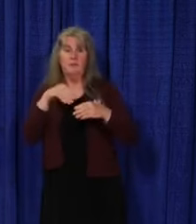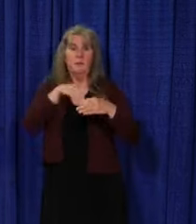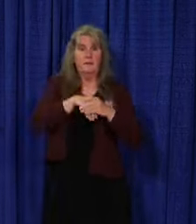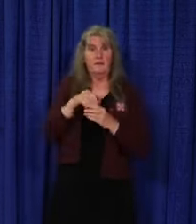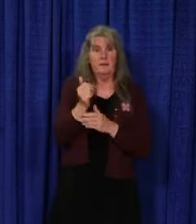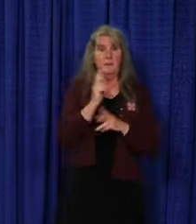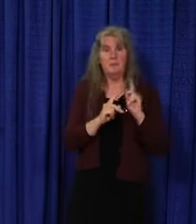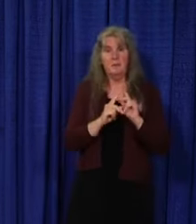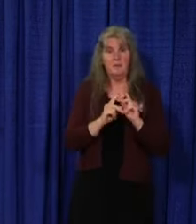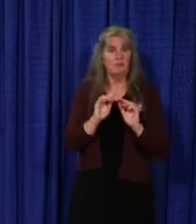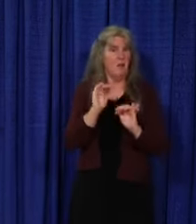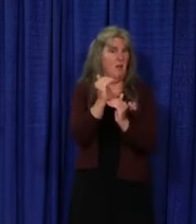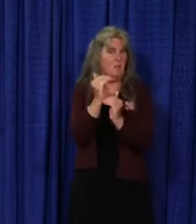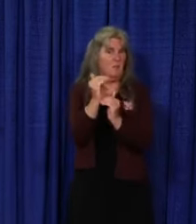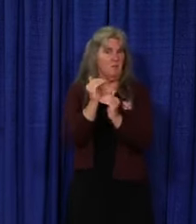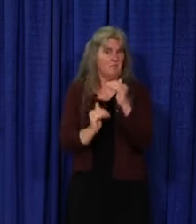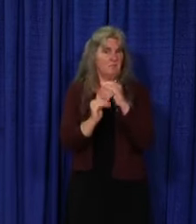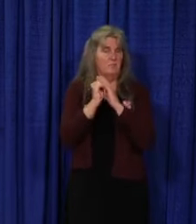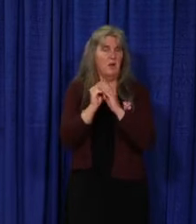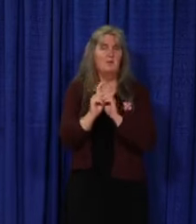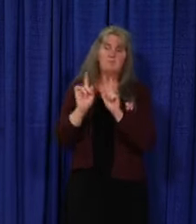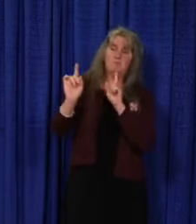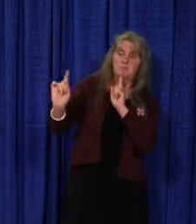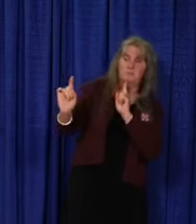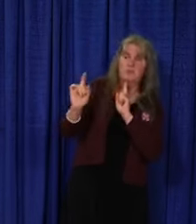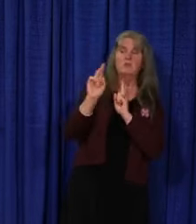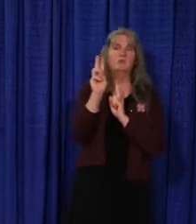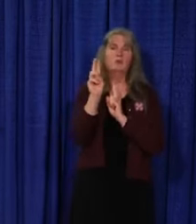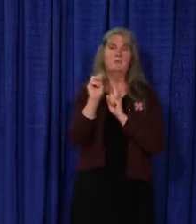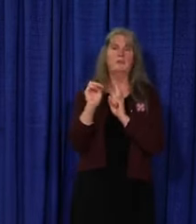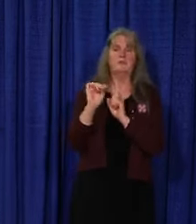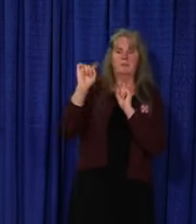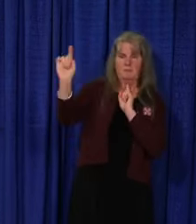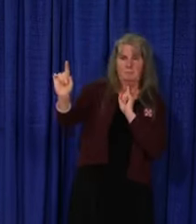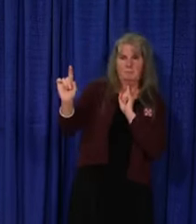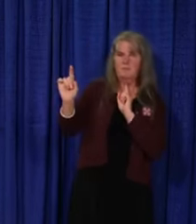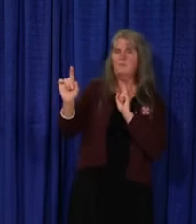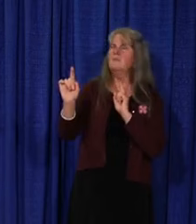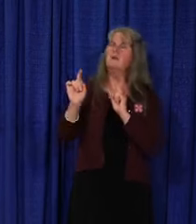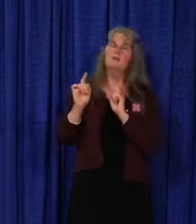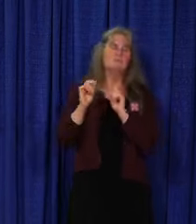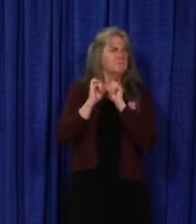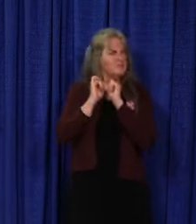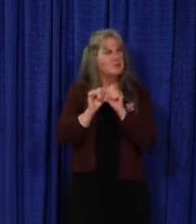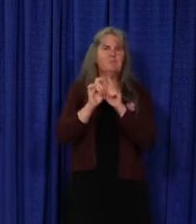ten inside, if you can stay two metres apart. And keep practising physical distancing.